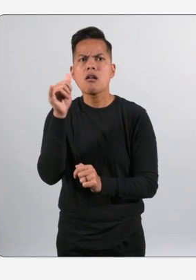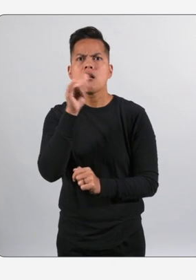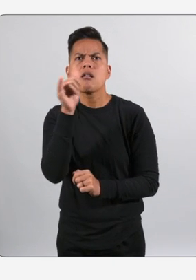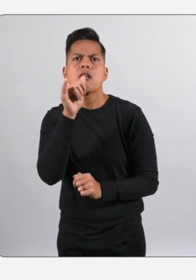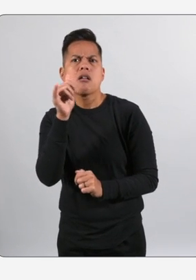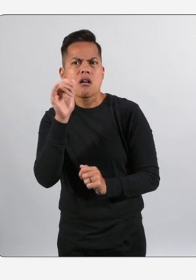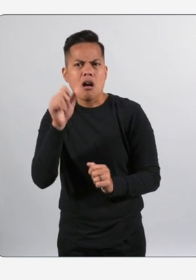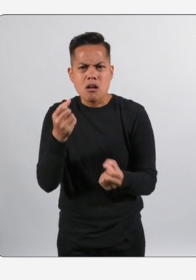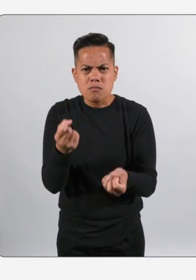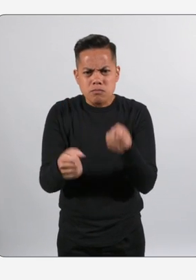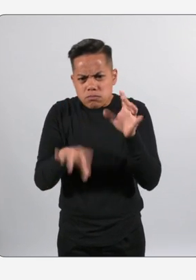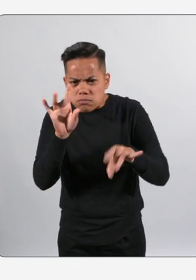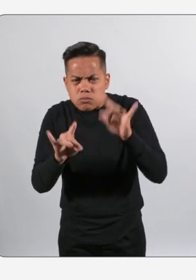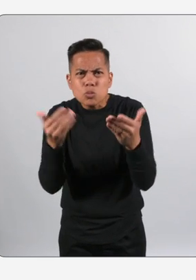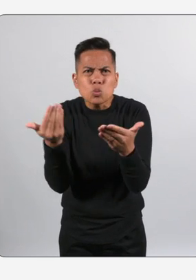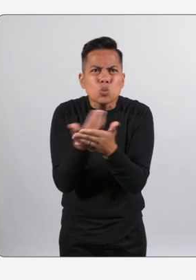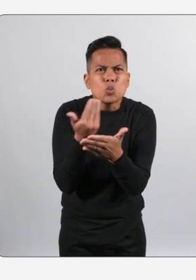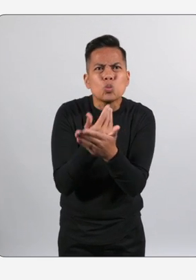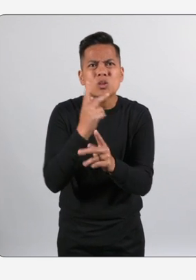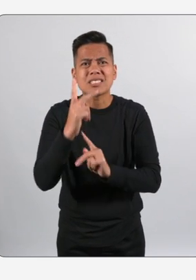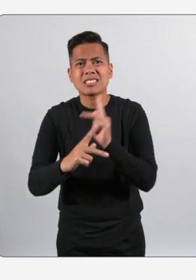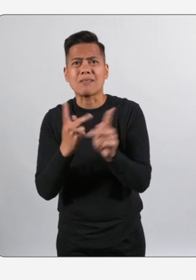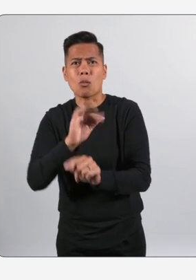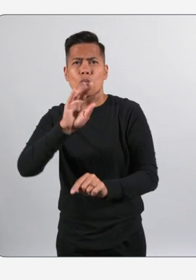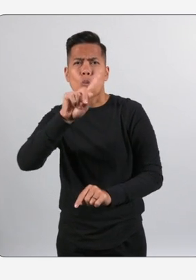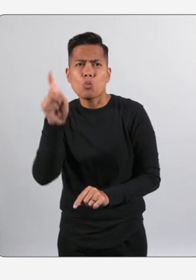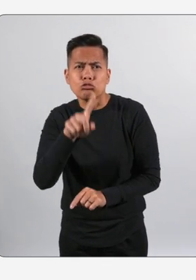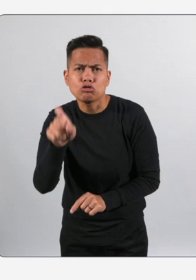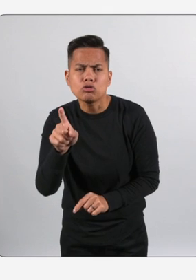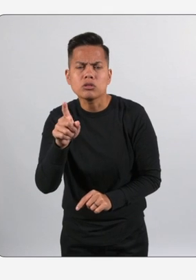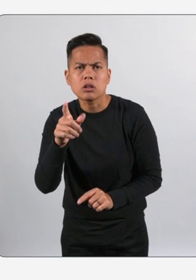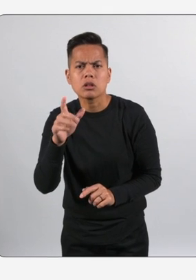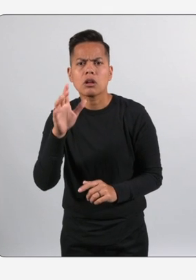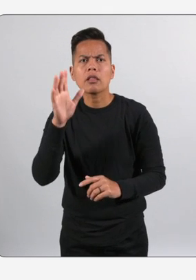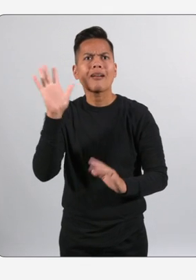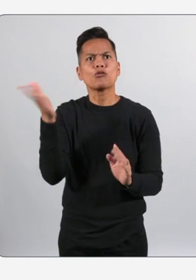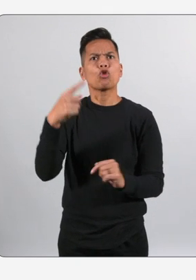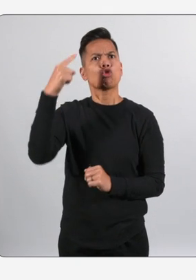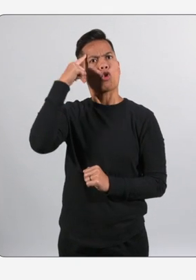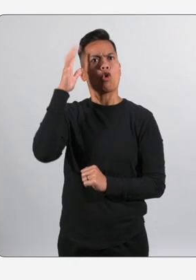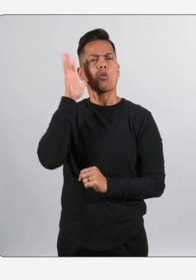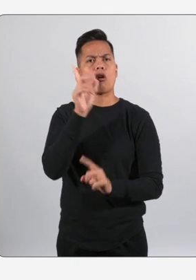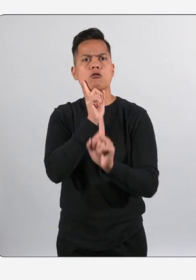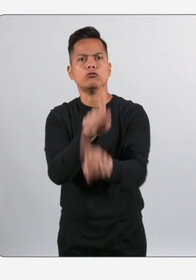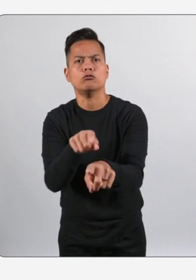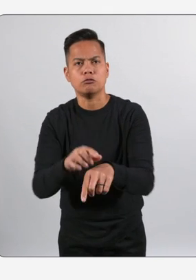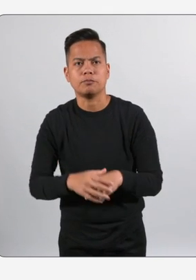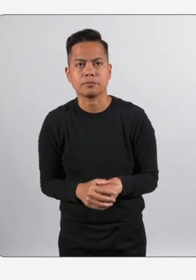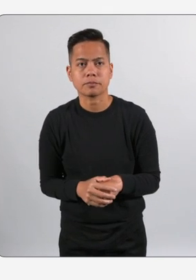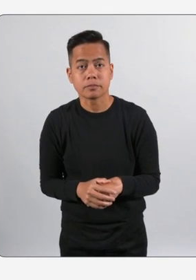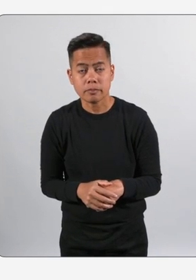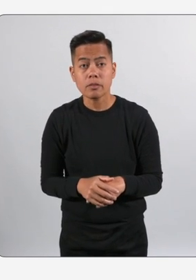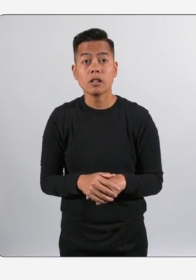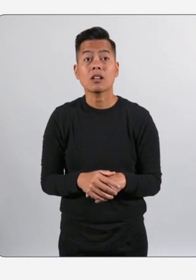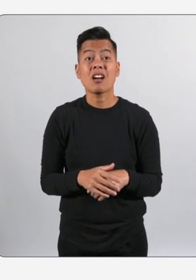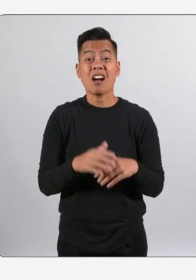types of questions you never thought Search could answer. And transform the way information is organized to help